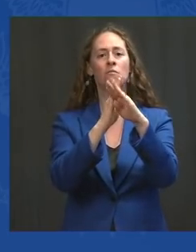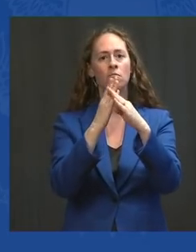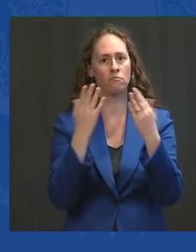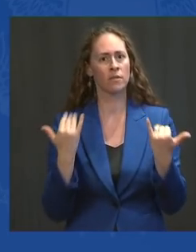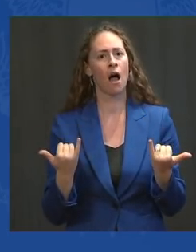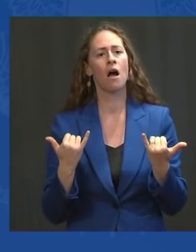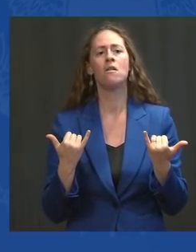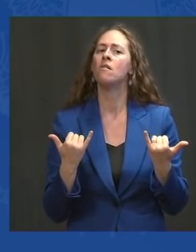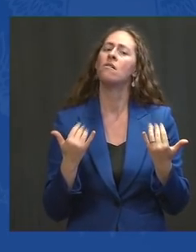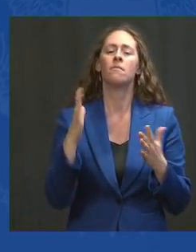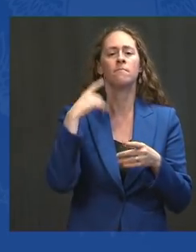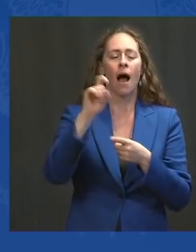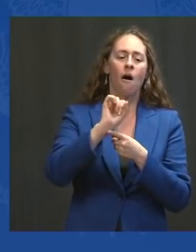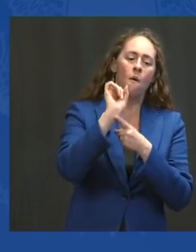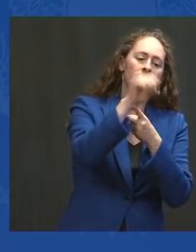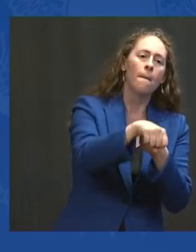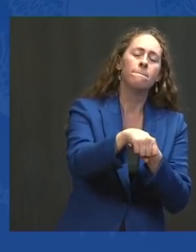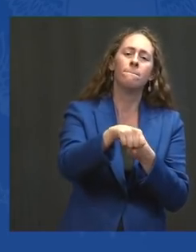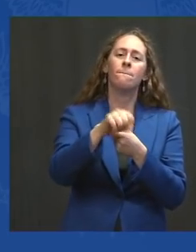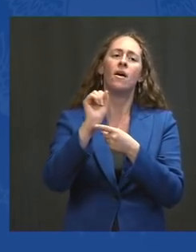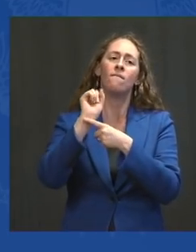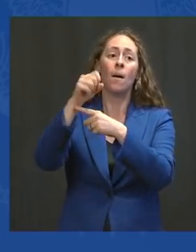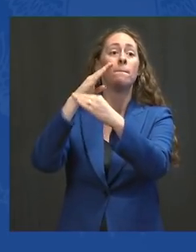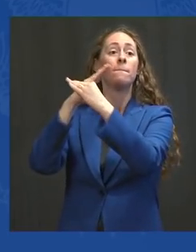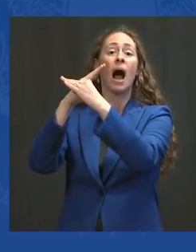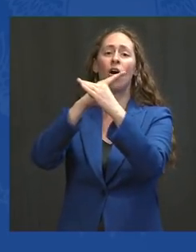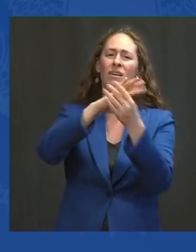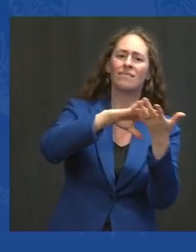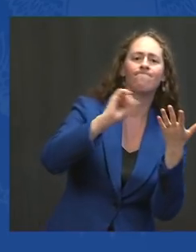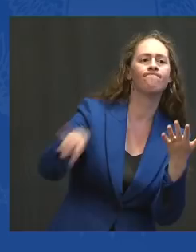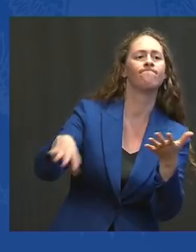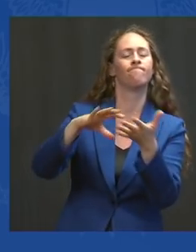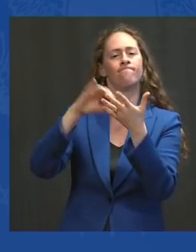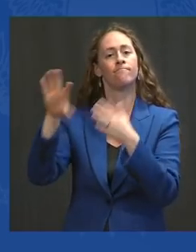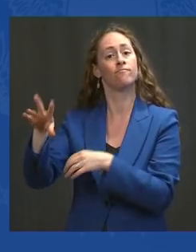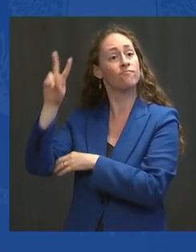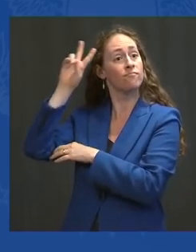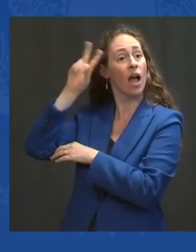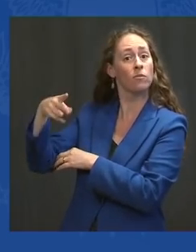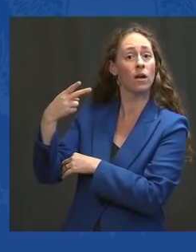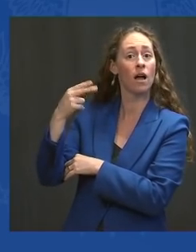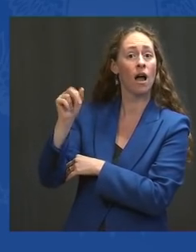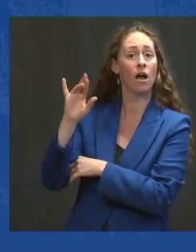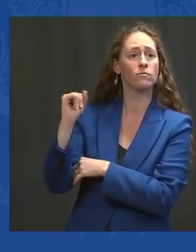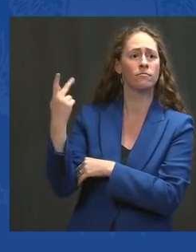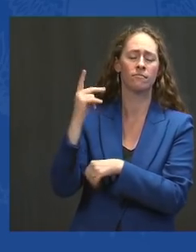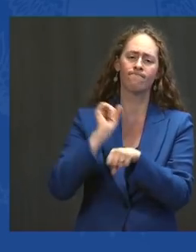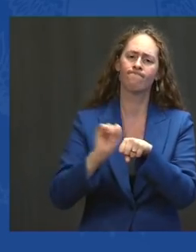Vice President Harris and I have spent our careers doing this work. And I've asked her to lead, to bring people together